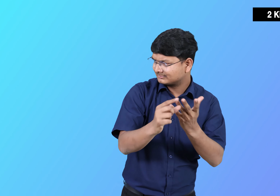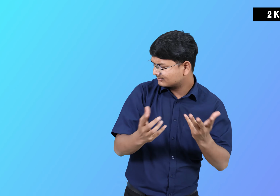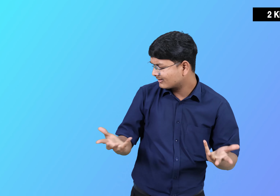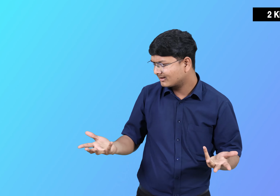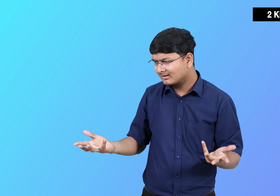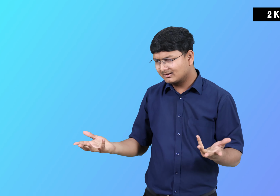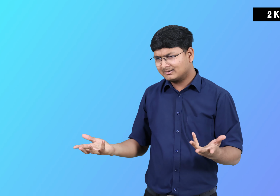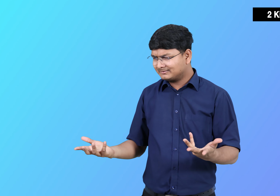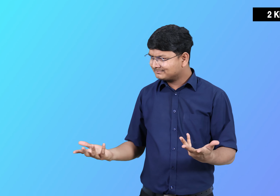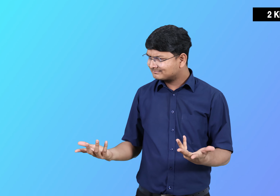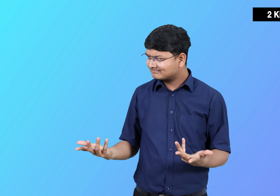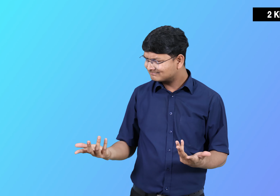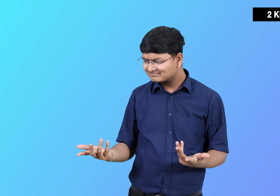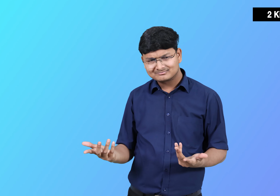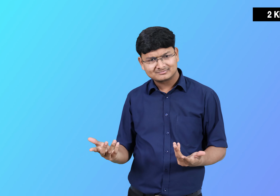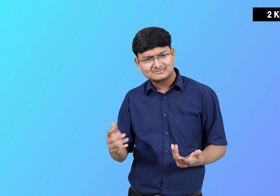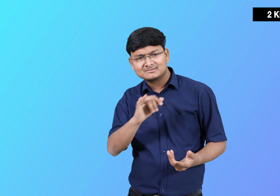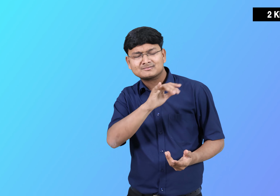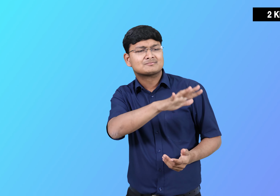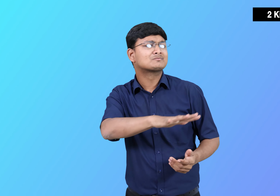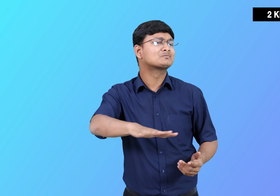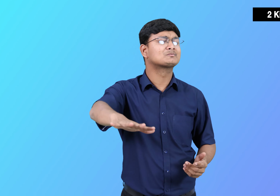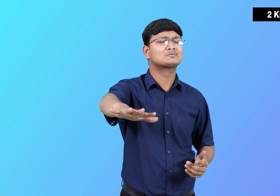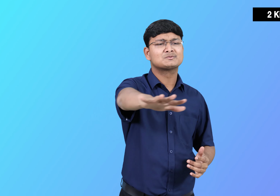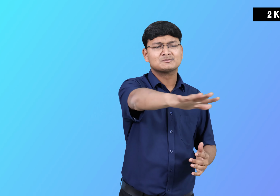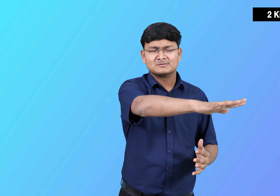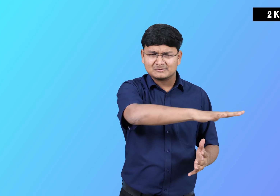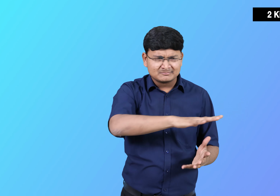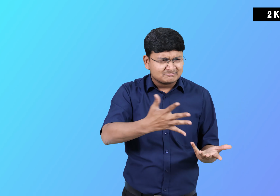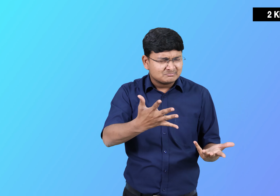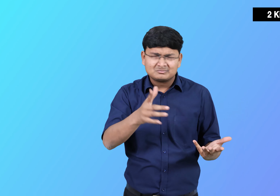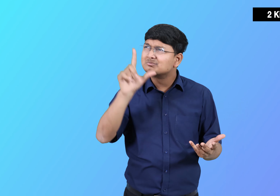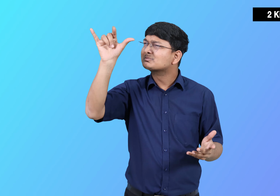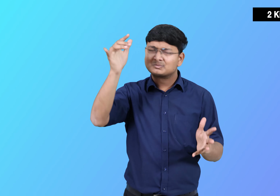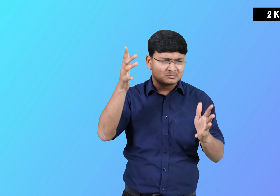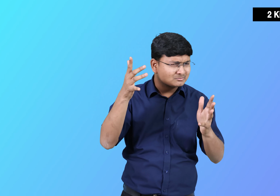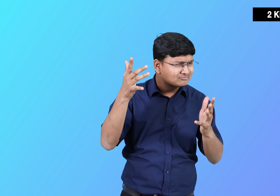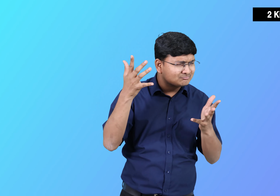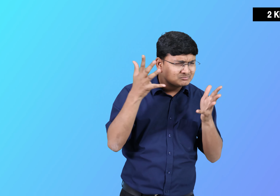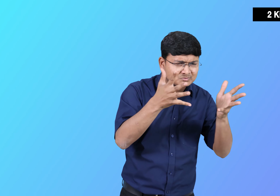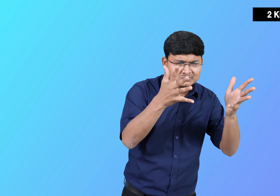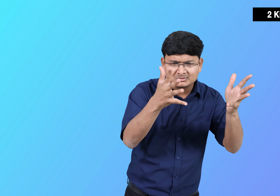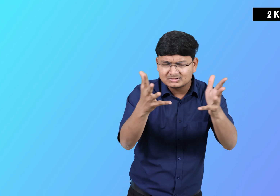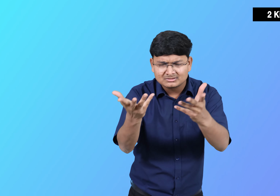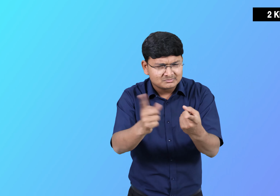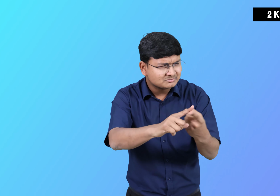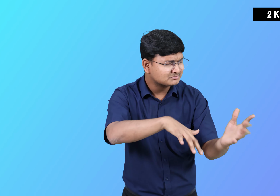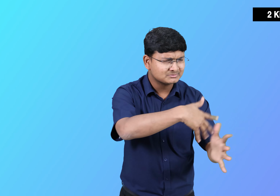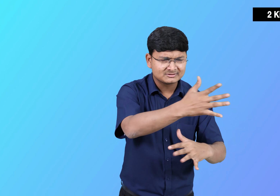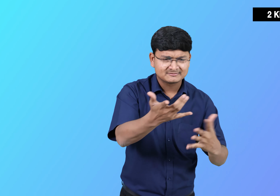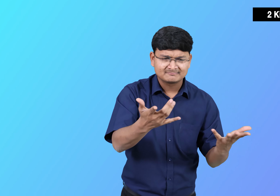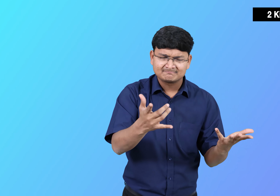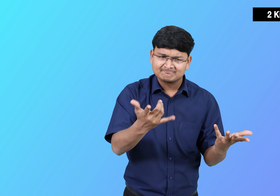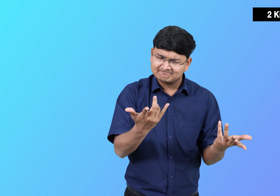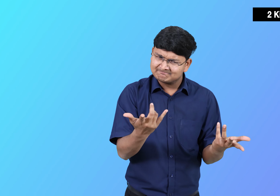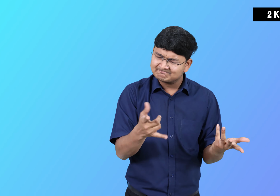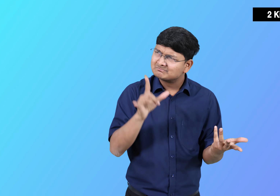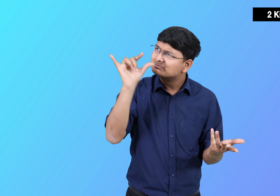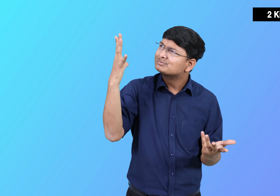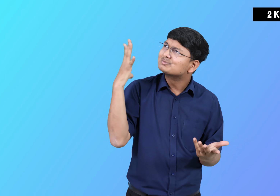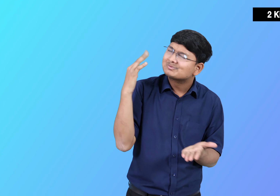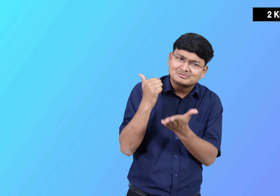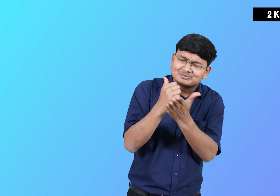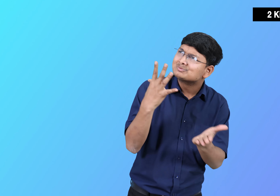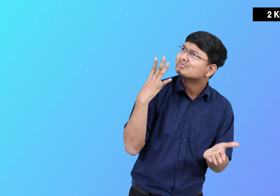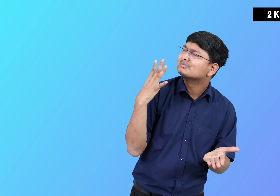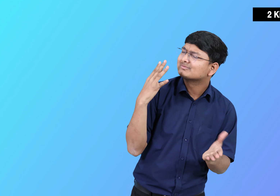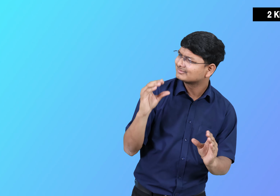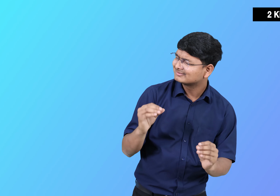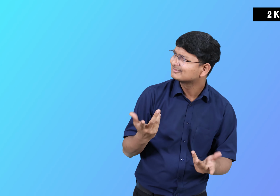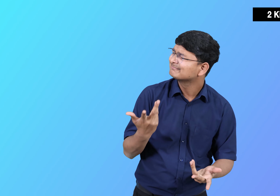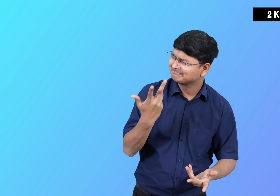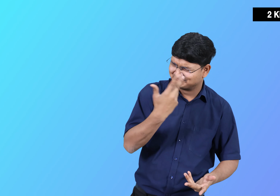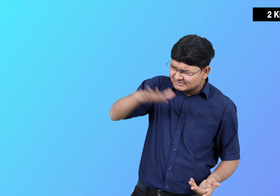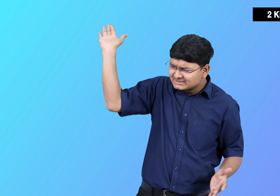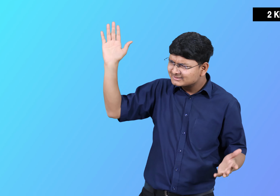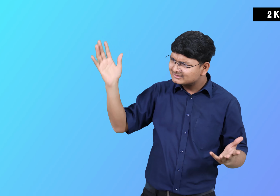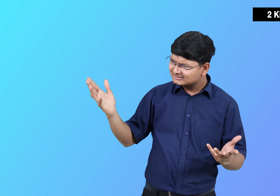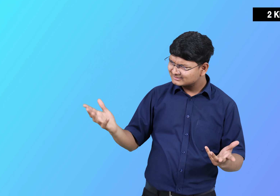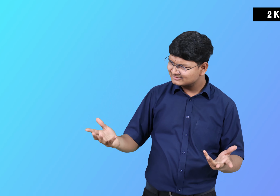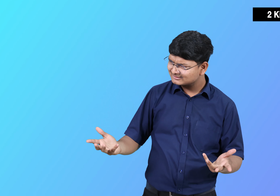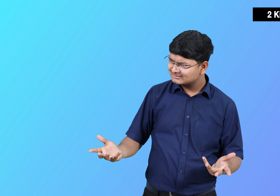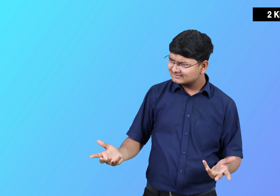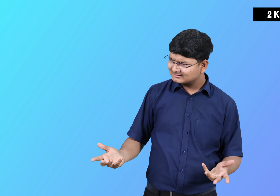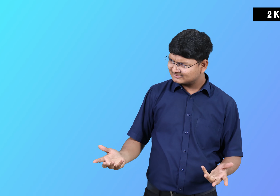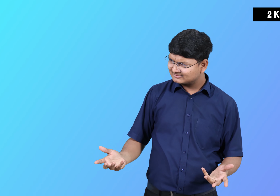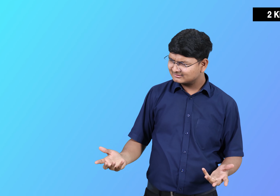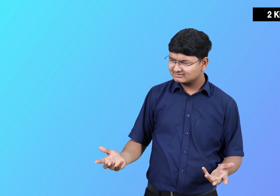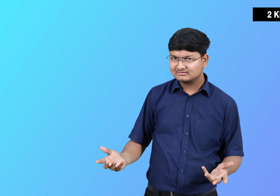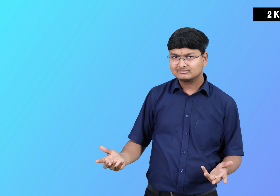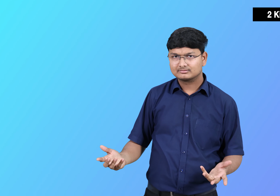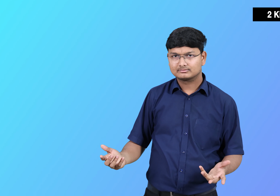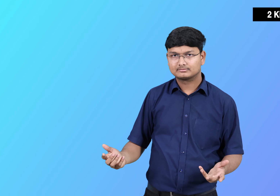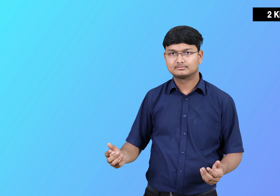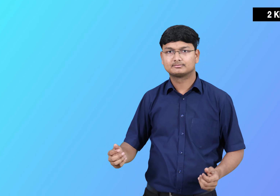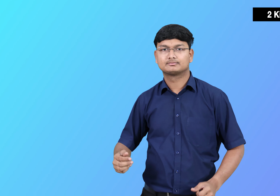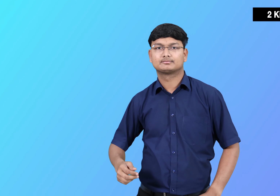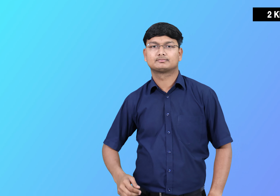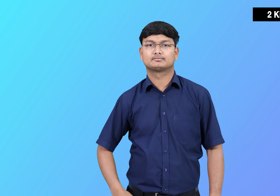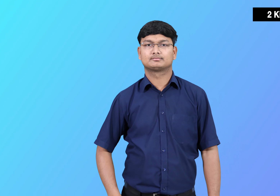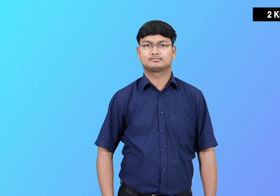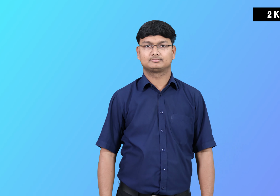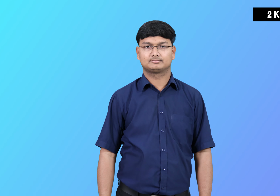This was the message: “This trouble has come from the LORD. Why should I wait for the LORD any longer?”